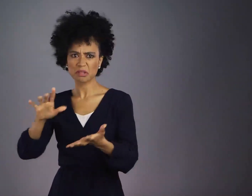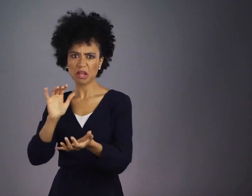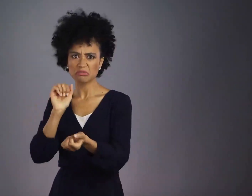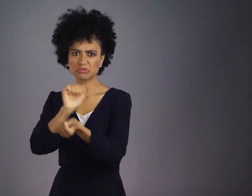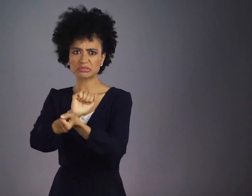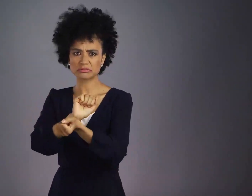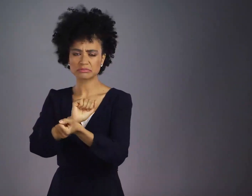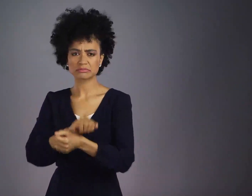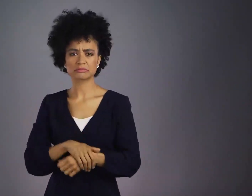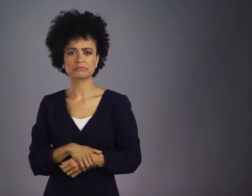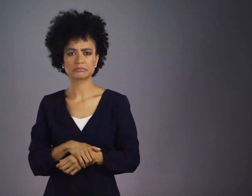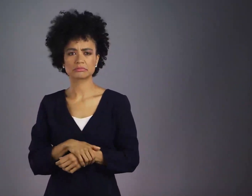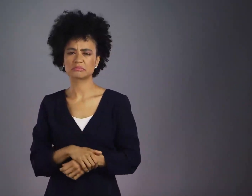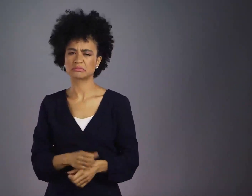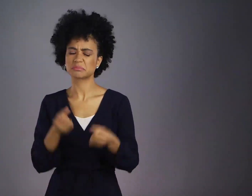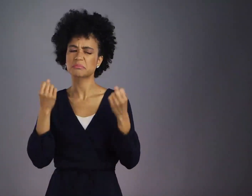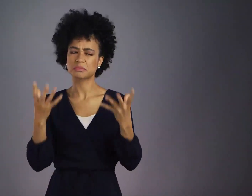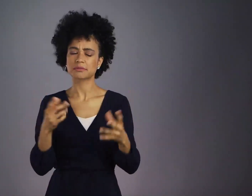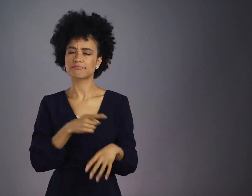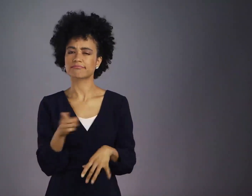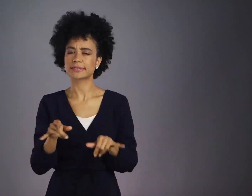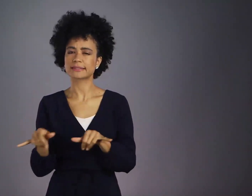That’s a common form of trouble too.